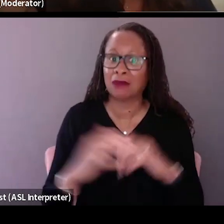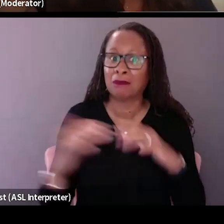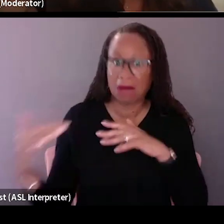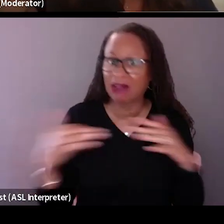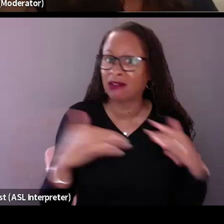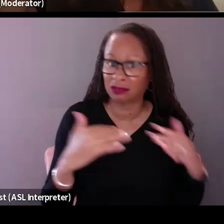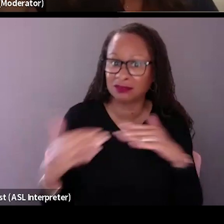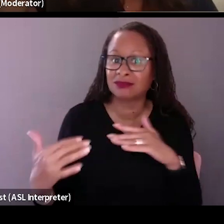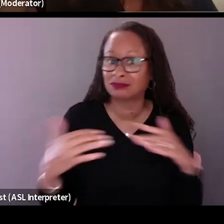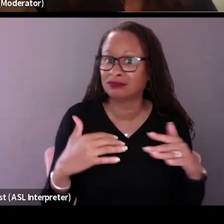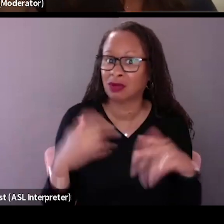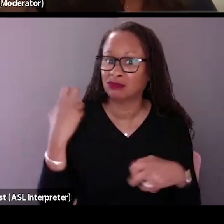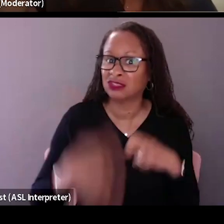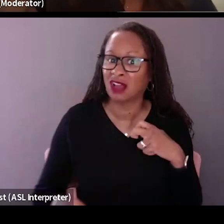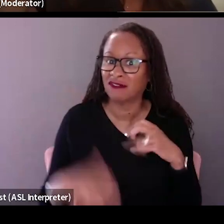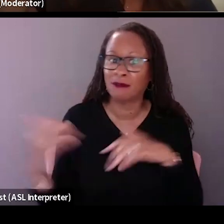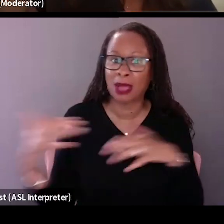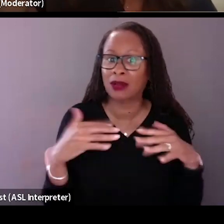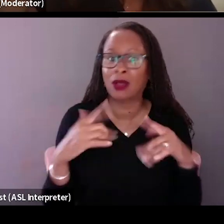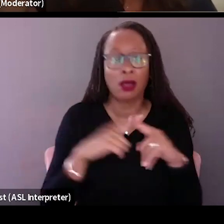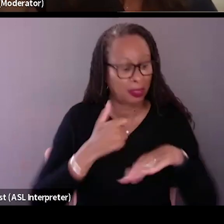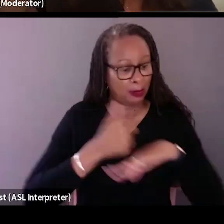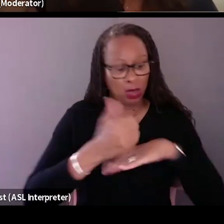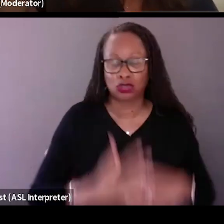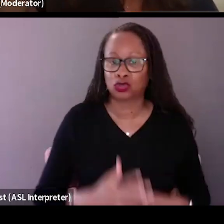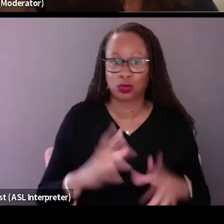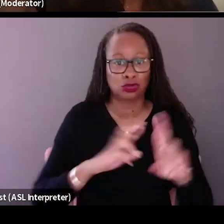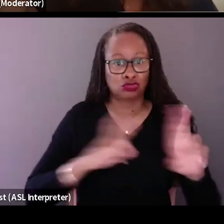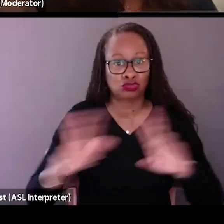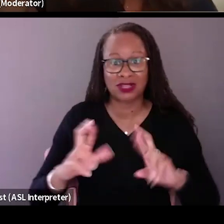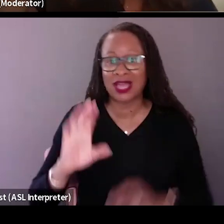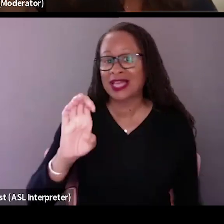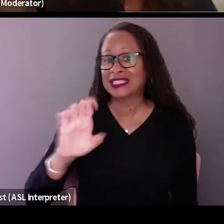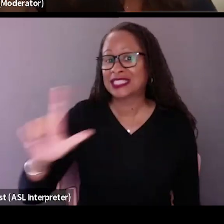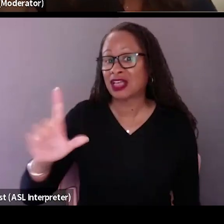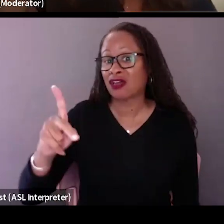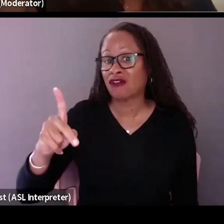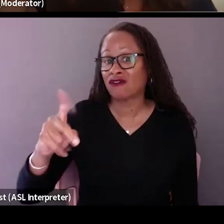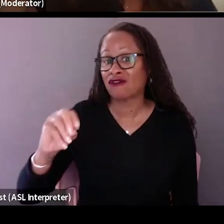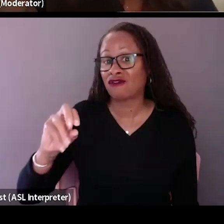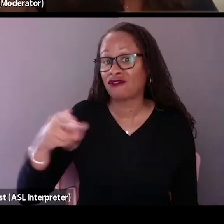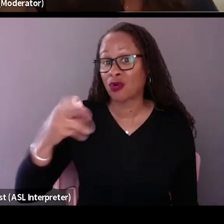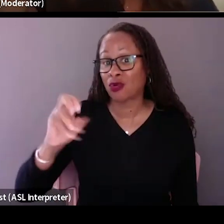but they were prepared. I mean, the cell phone data was, you know, the alibi in the end.